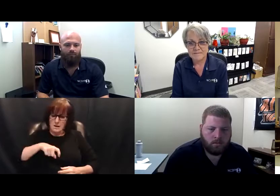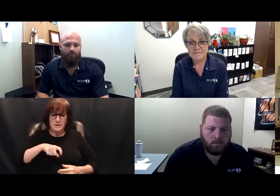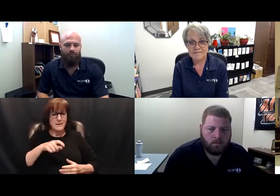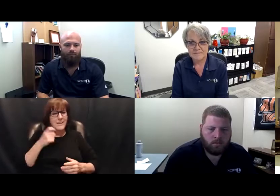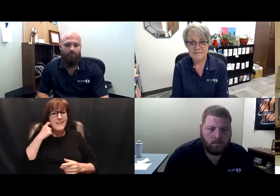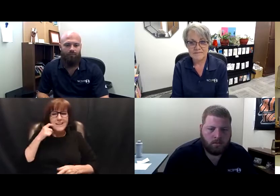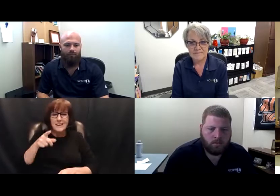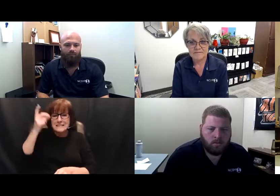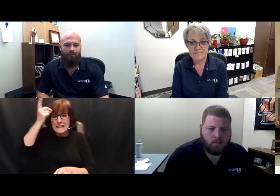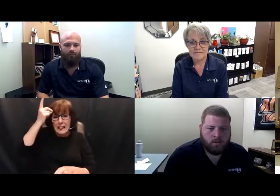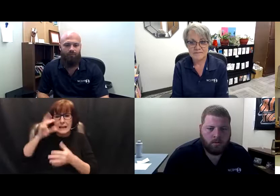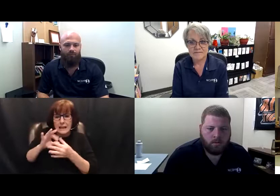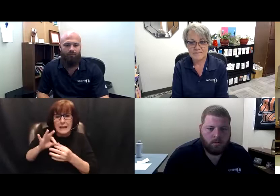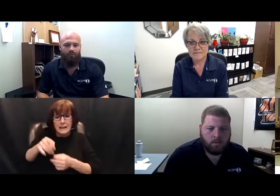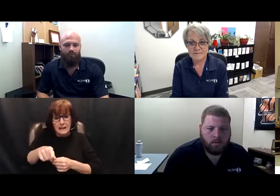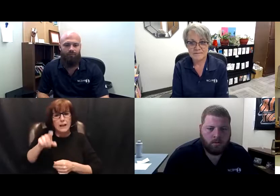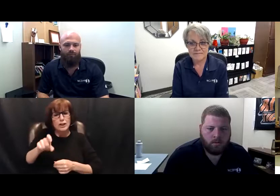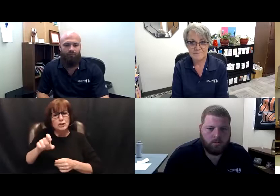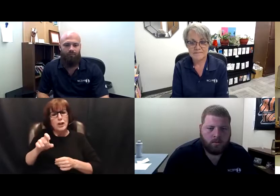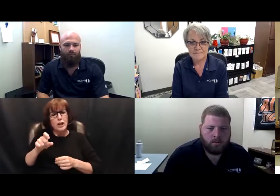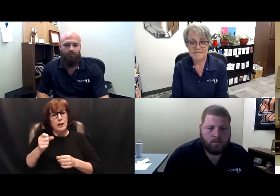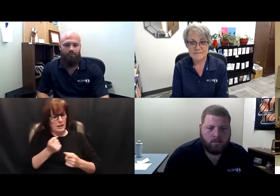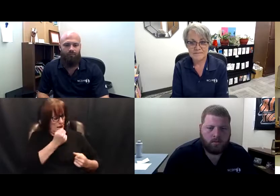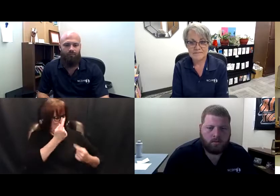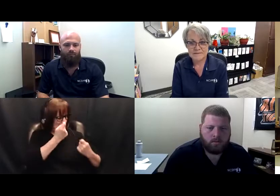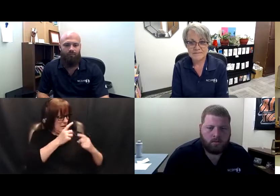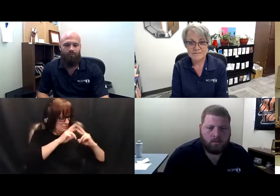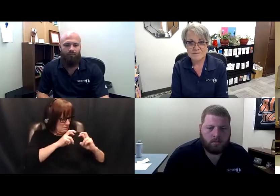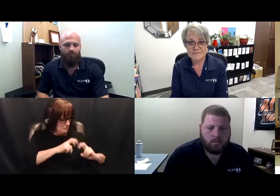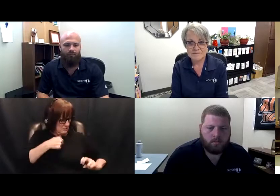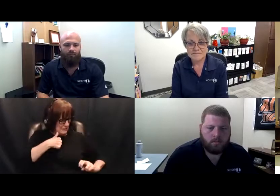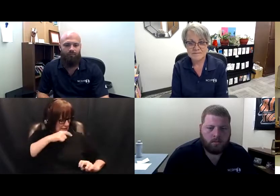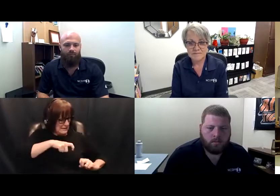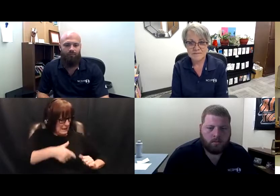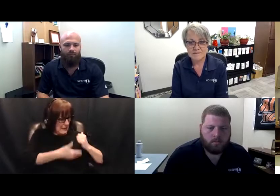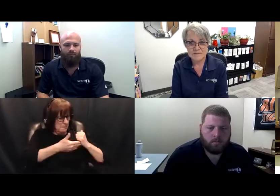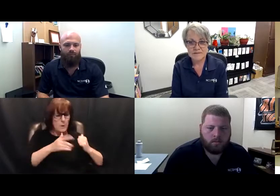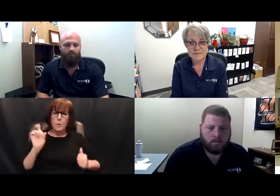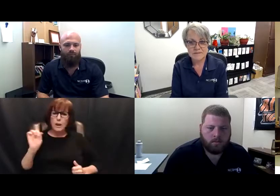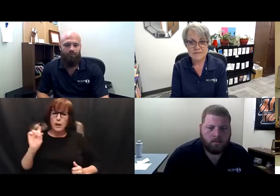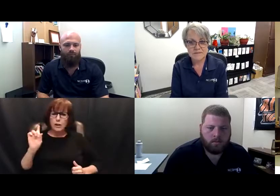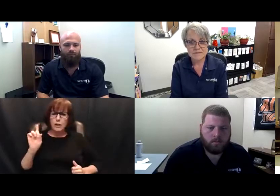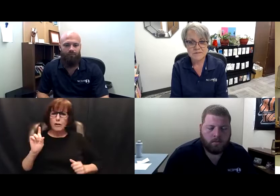earlier you should spend some time understanding where you need assistance, be it in crowded rooms